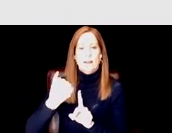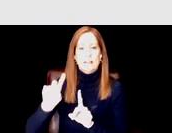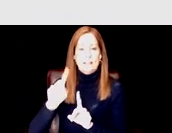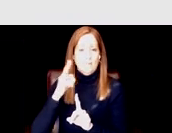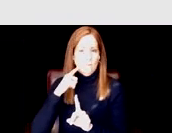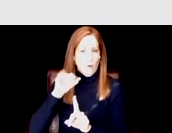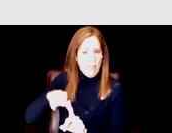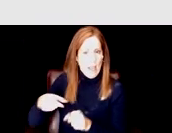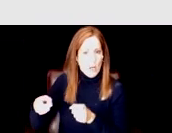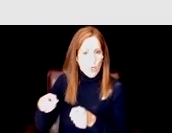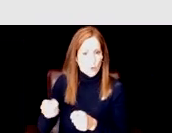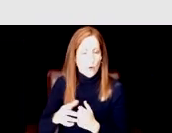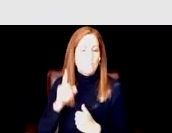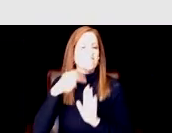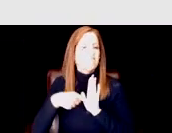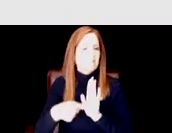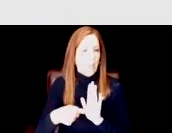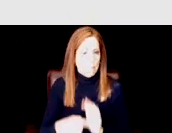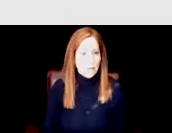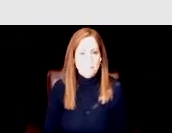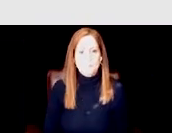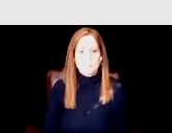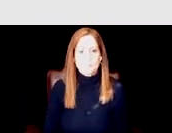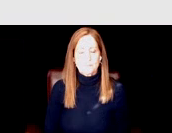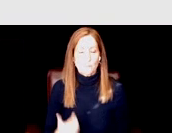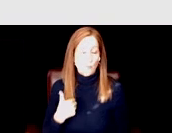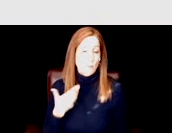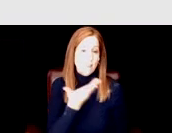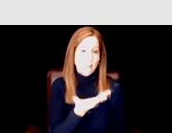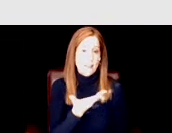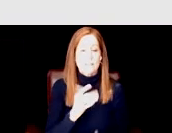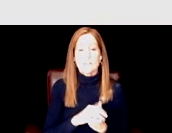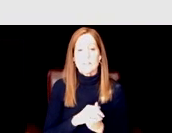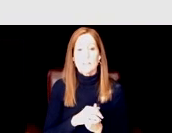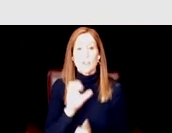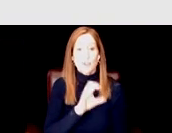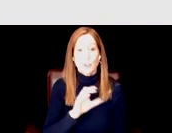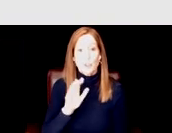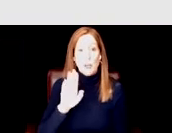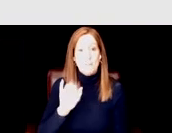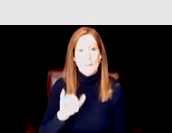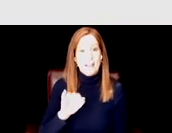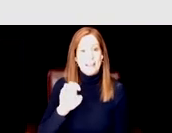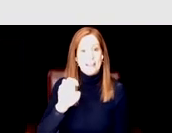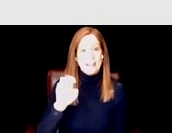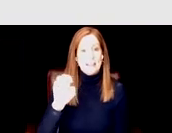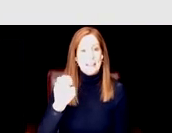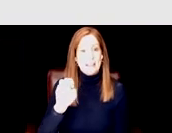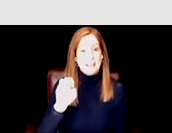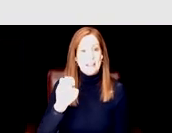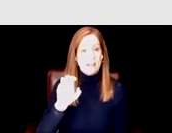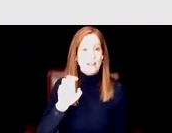For example, we have this search by eCRV ID, which is to label